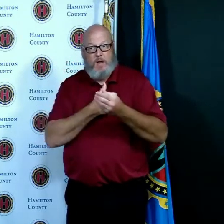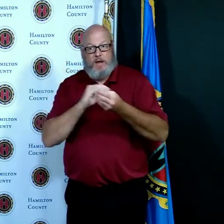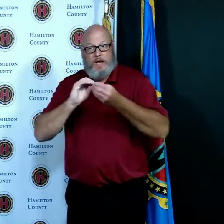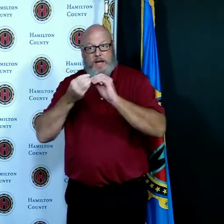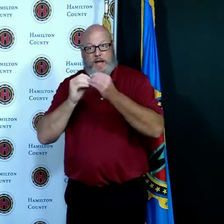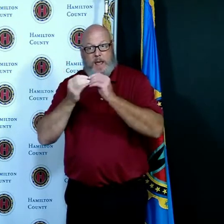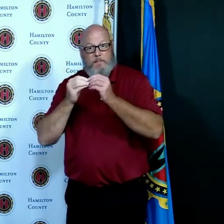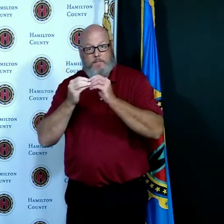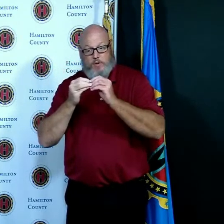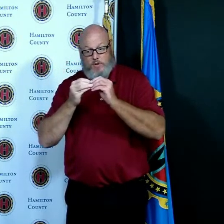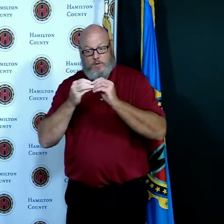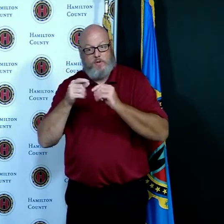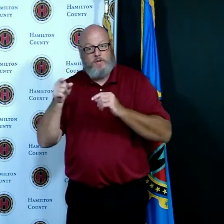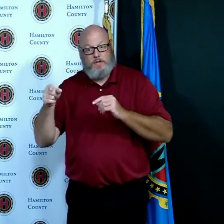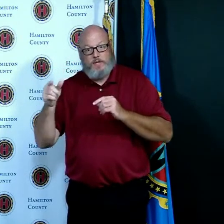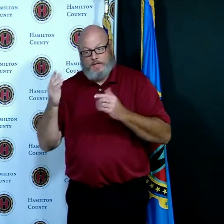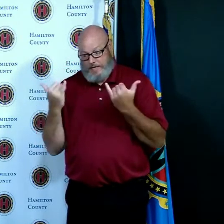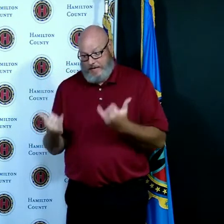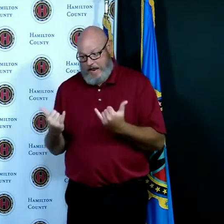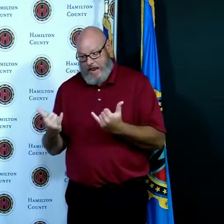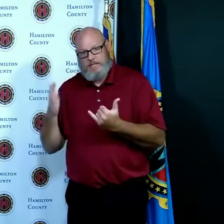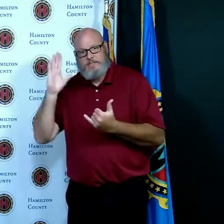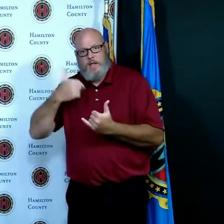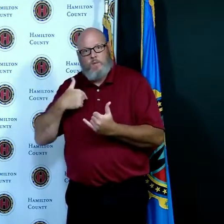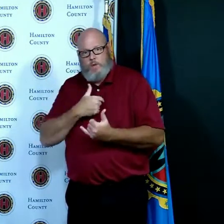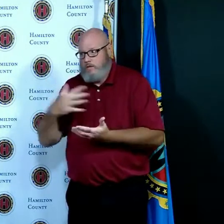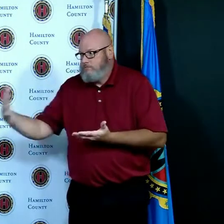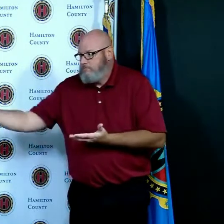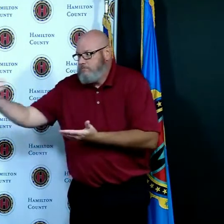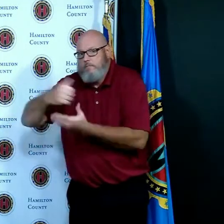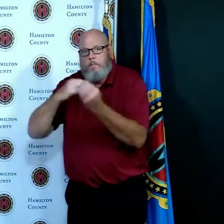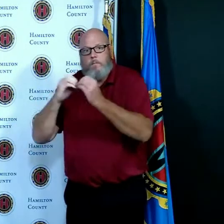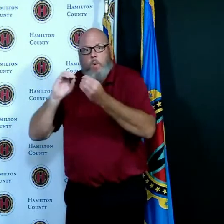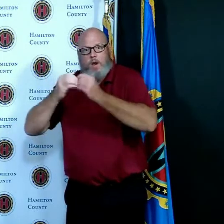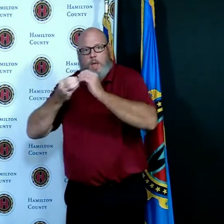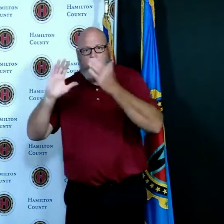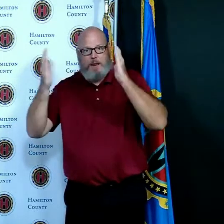and under count has real consequences and means Hamilton County could miss out